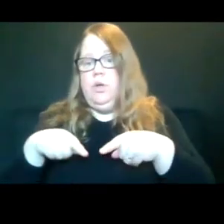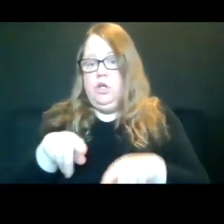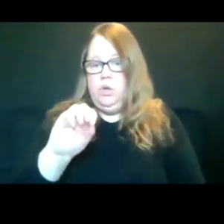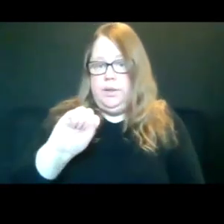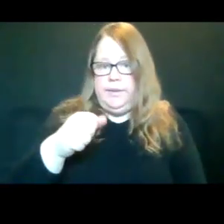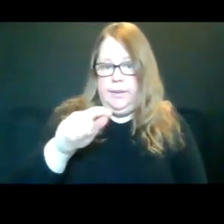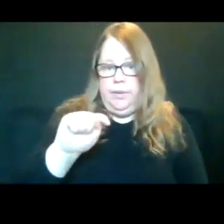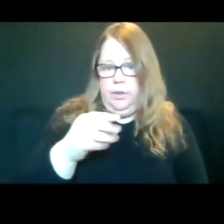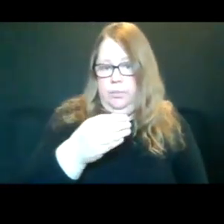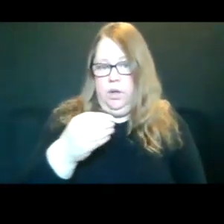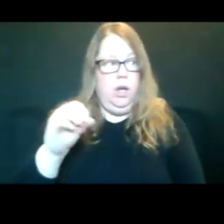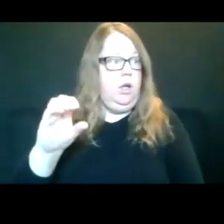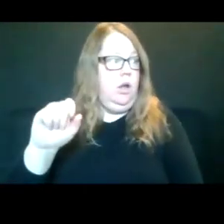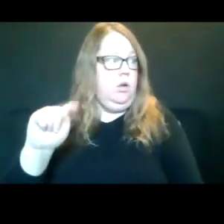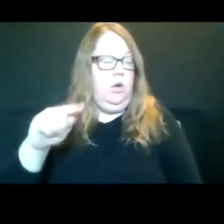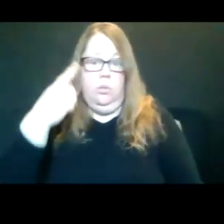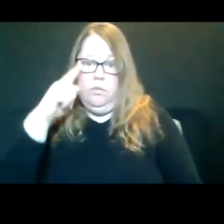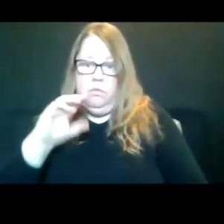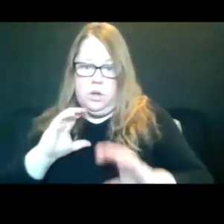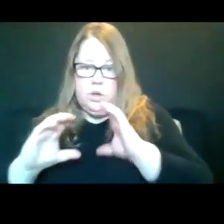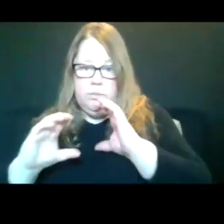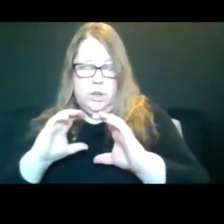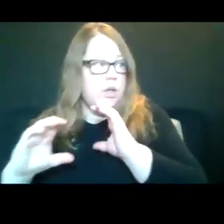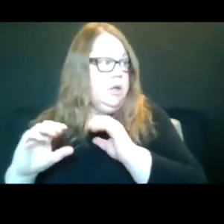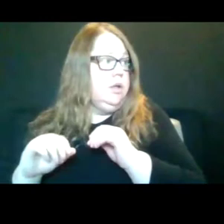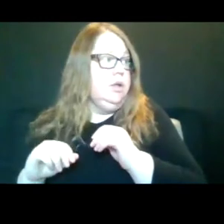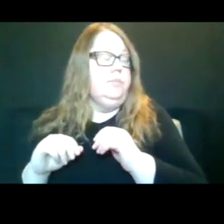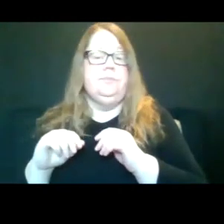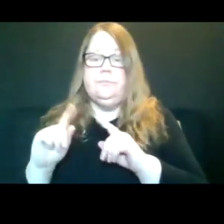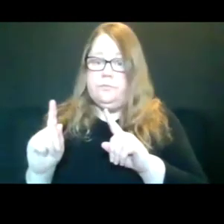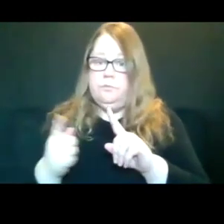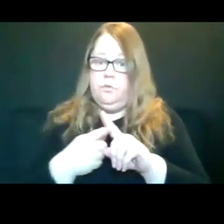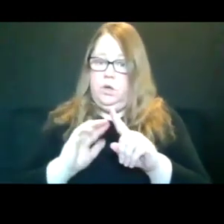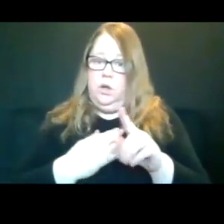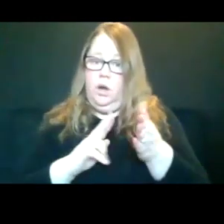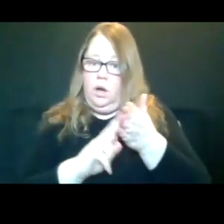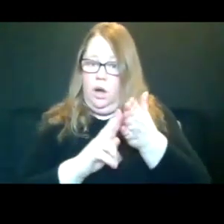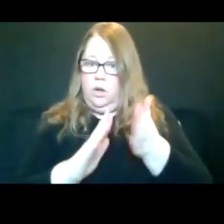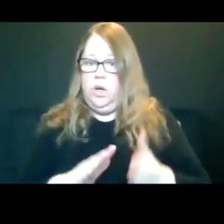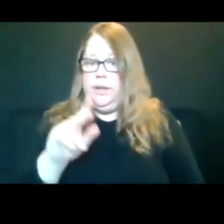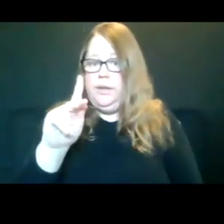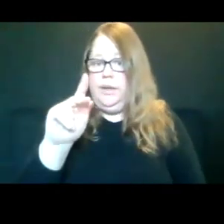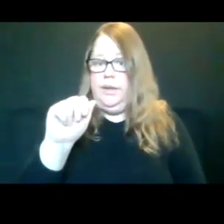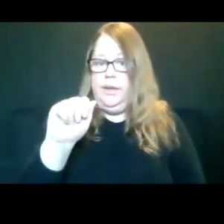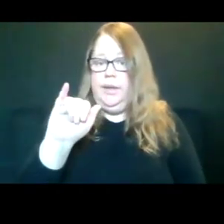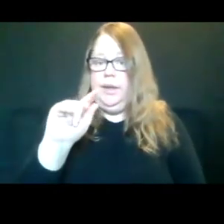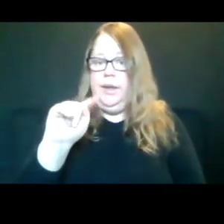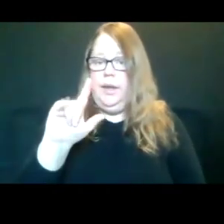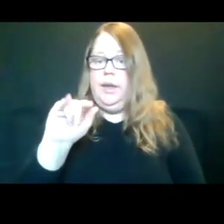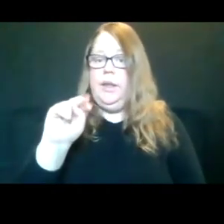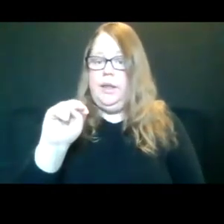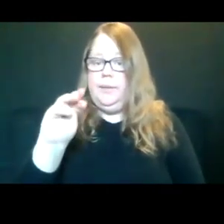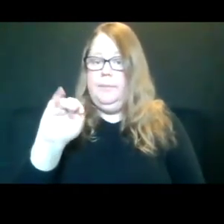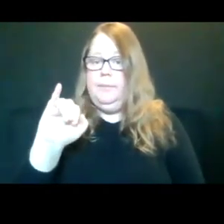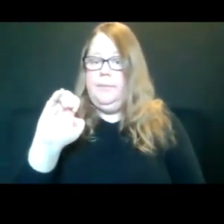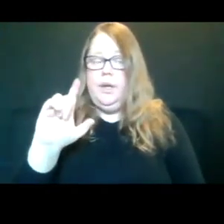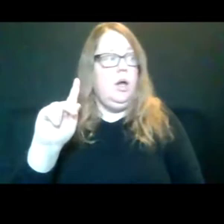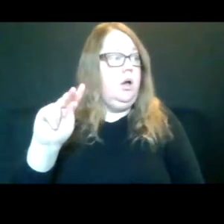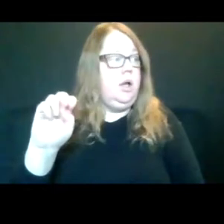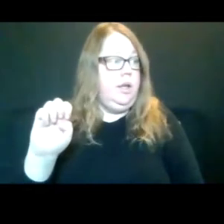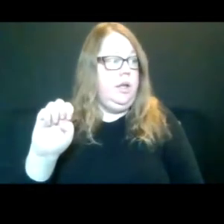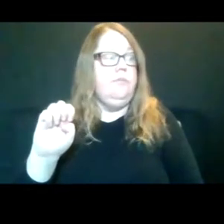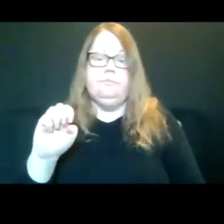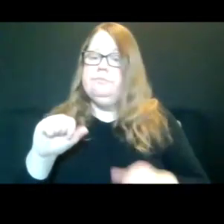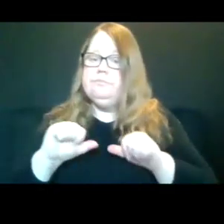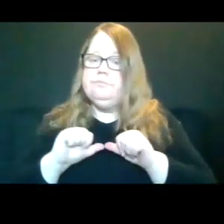and October for communications. First, our contractor Kaitlyn Mielke has resumed interviews